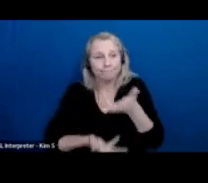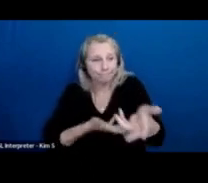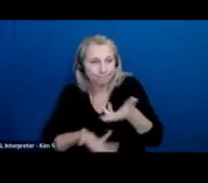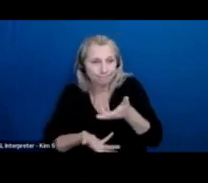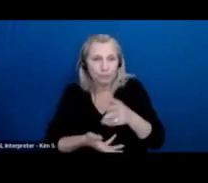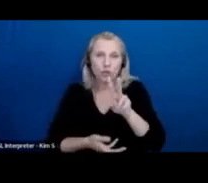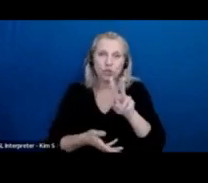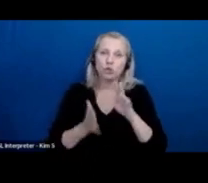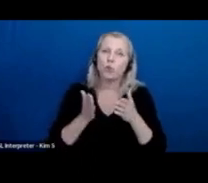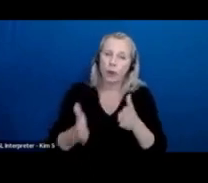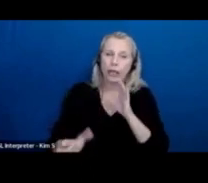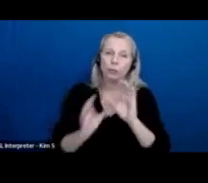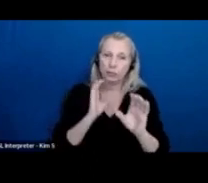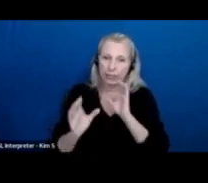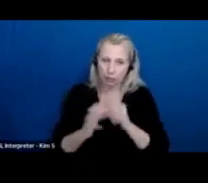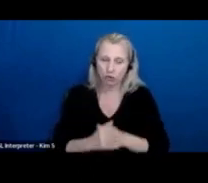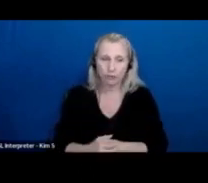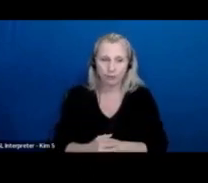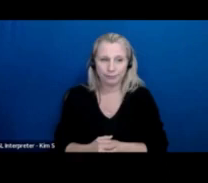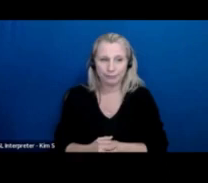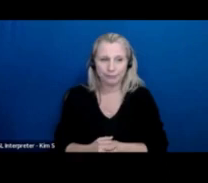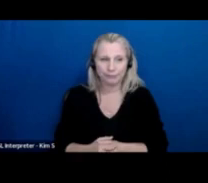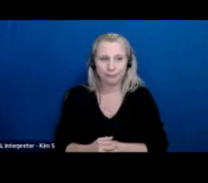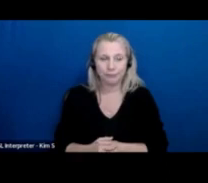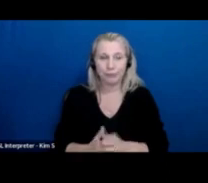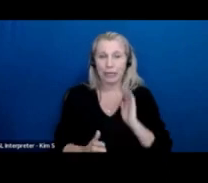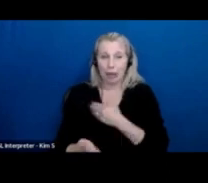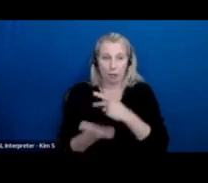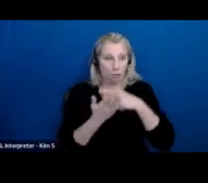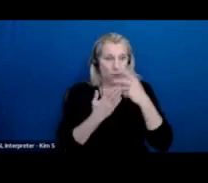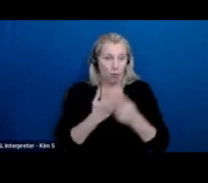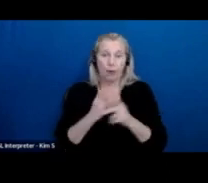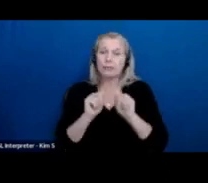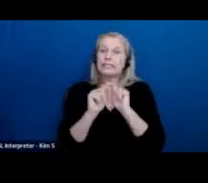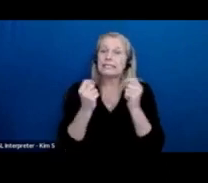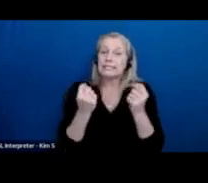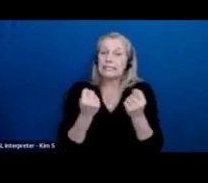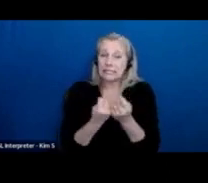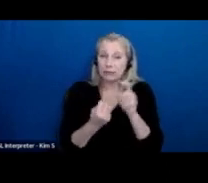communication. So in wraparound team members need to be committed to being open and